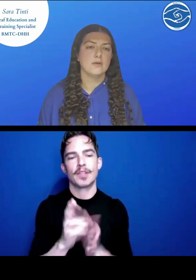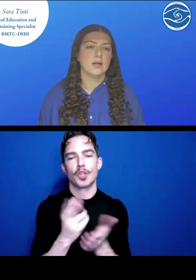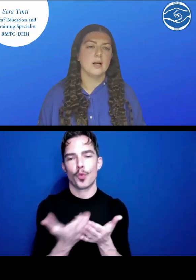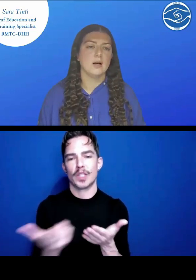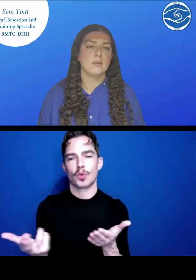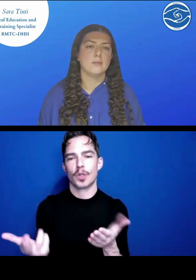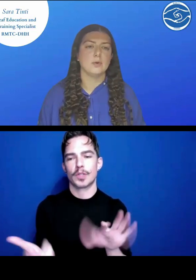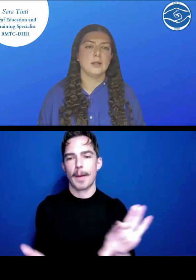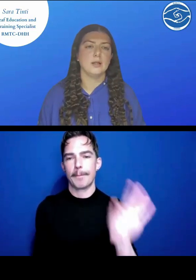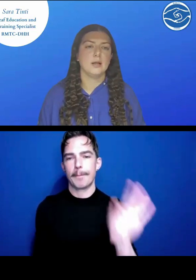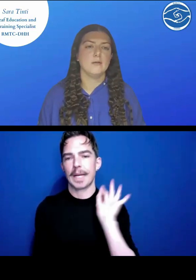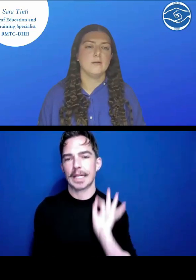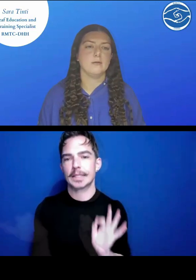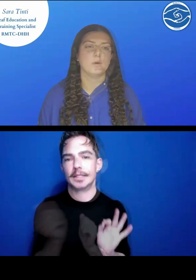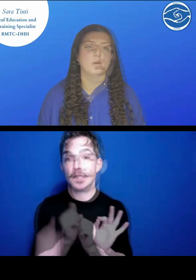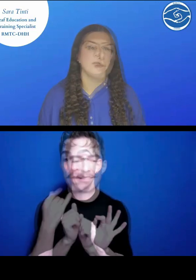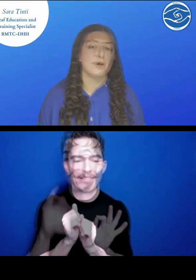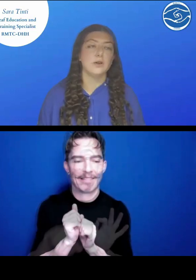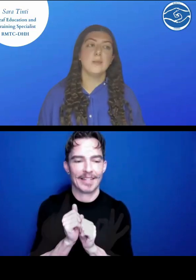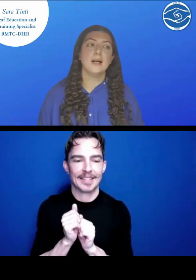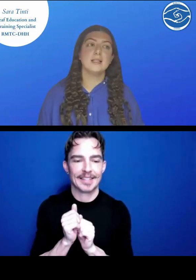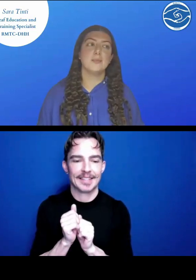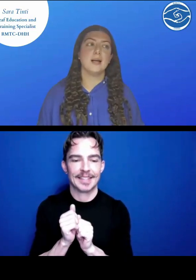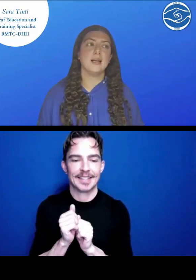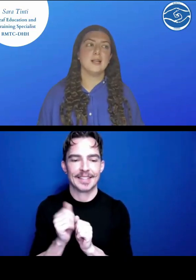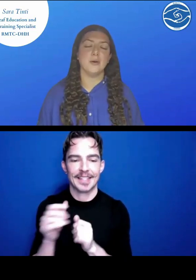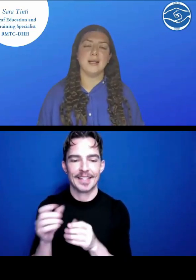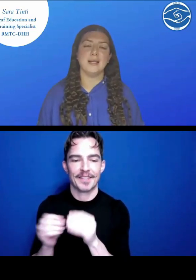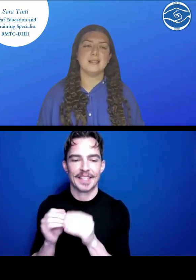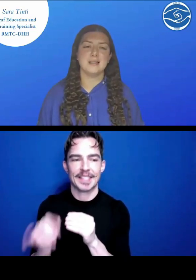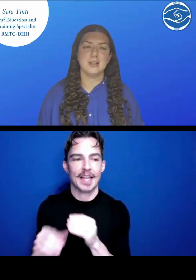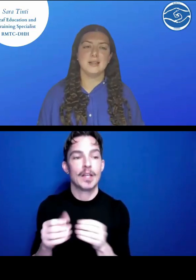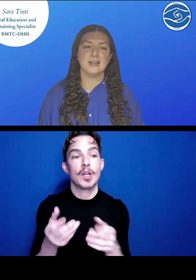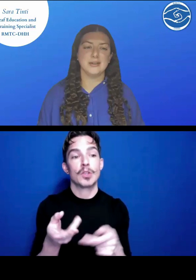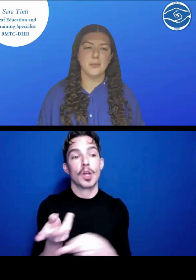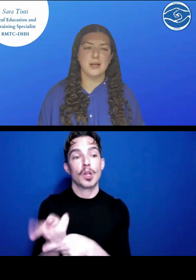So, if you're like, "Oh, I'm really looking for the loan library is brand new and it's still in a